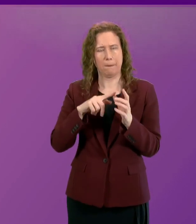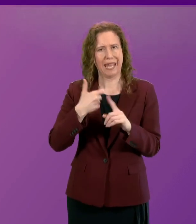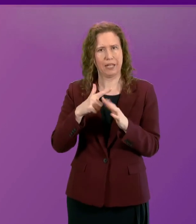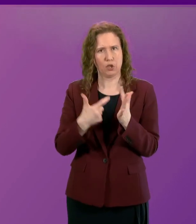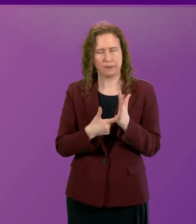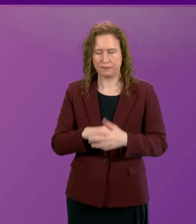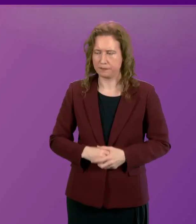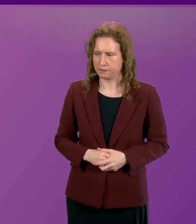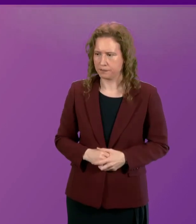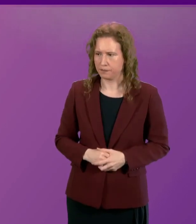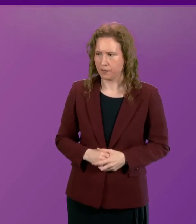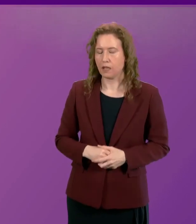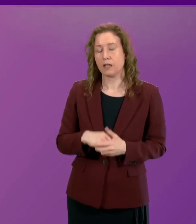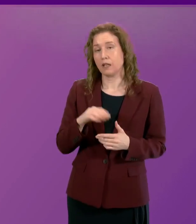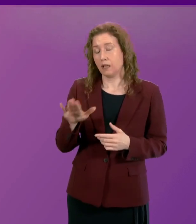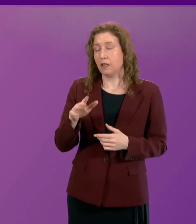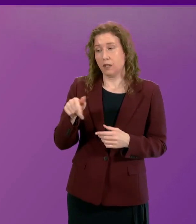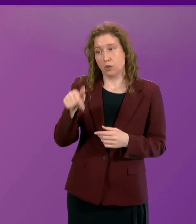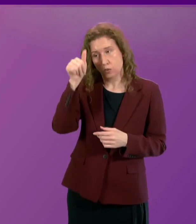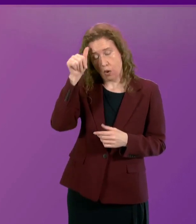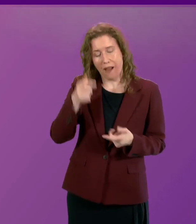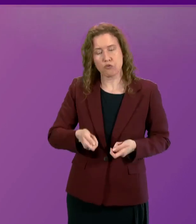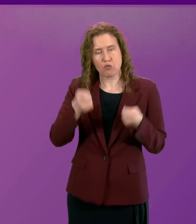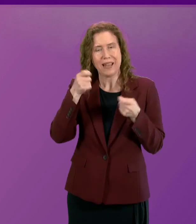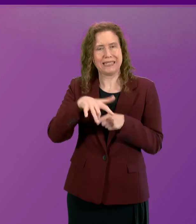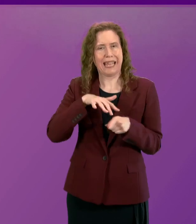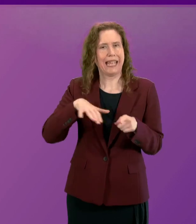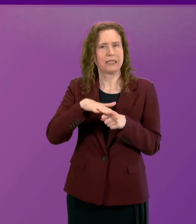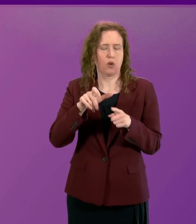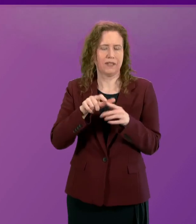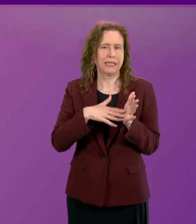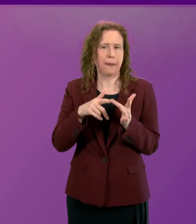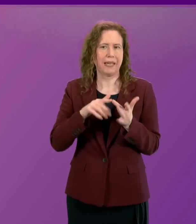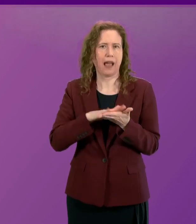As the First Minister is aware, I have raised the case of Demi Hannaway in the chamber before. As he